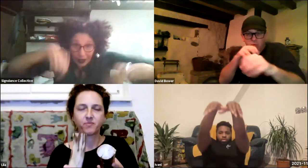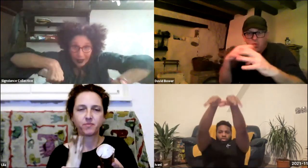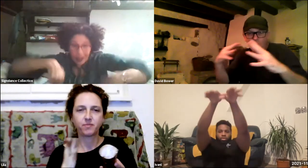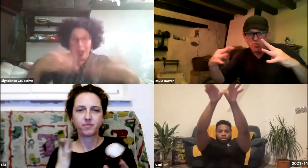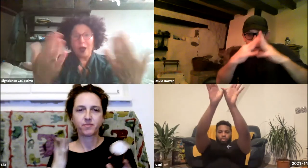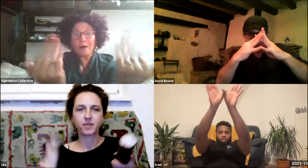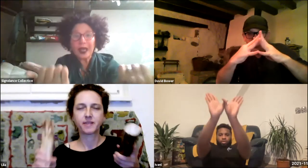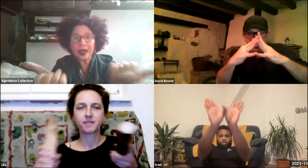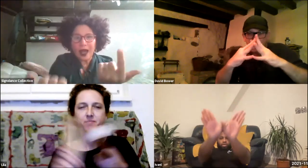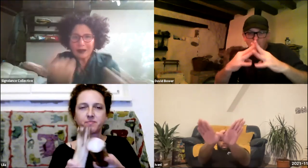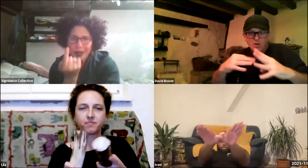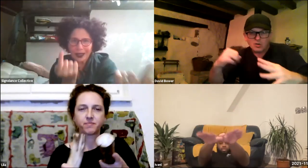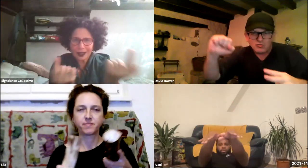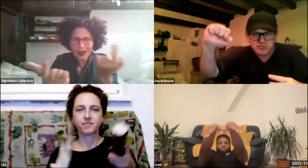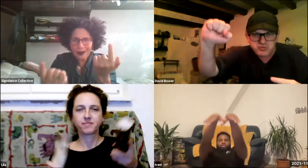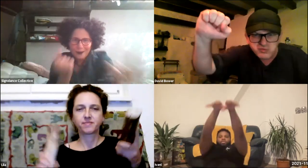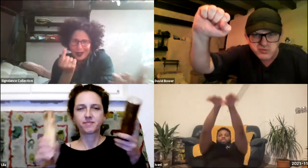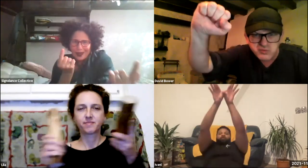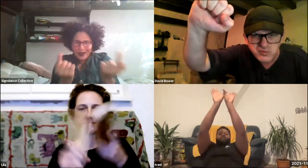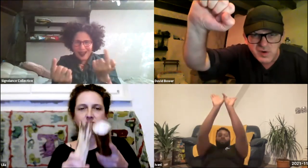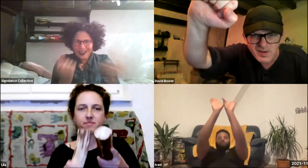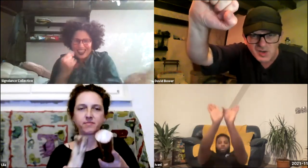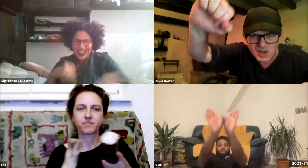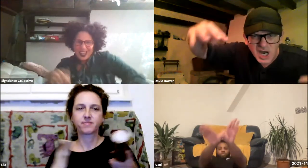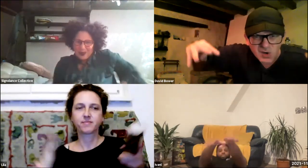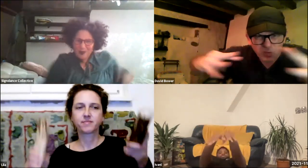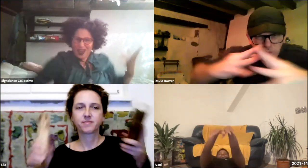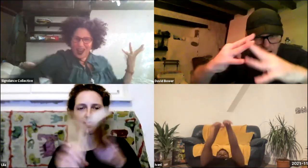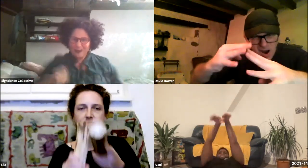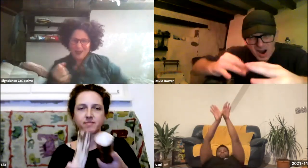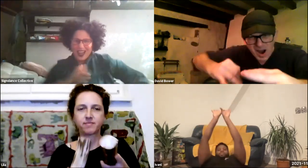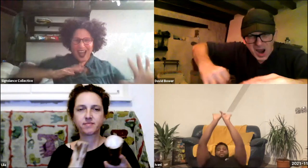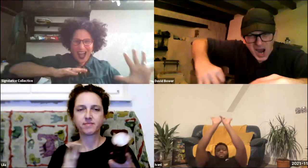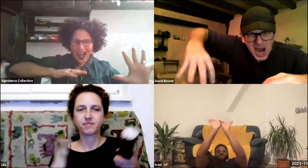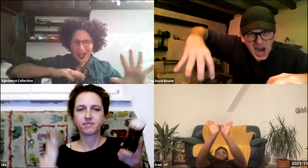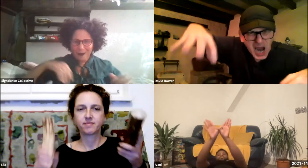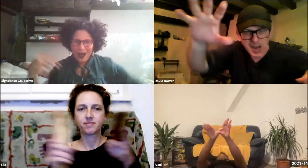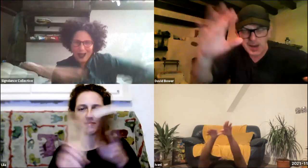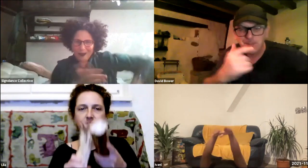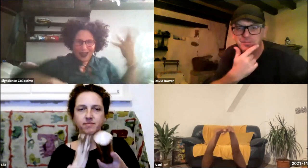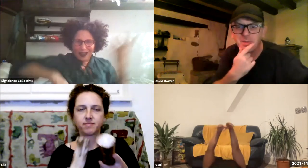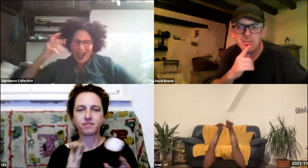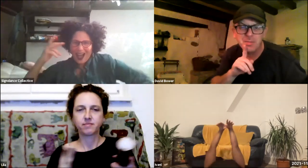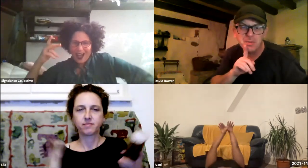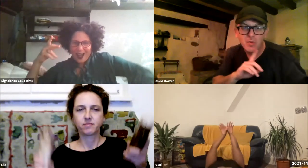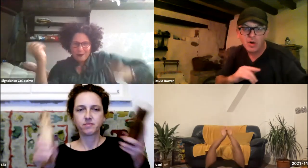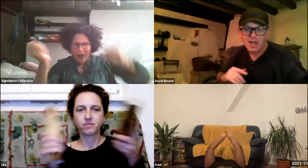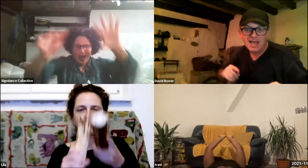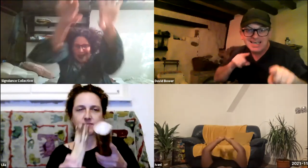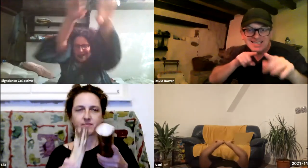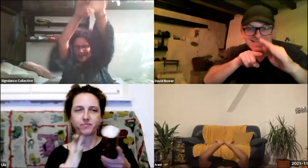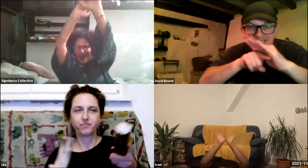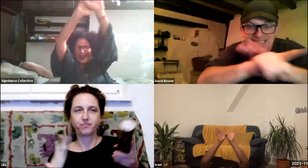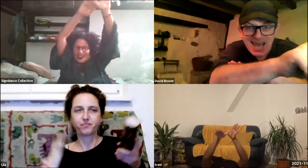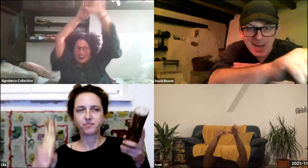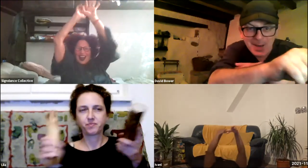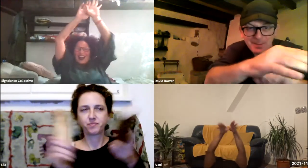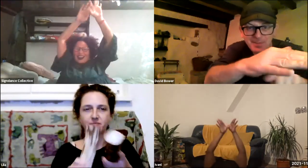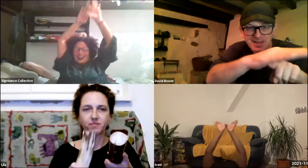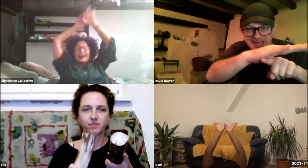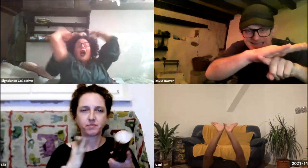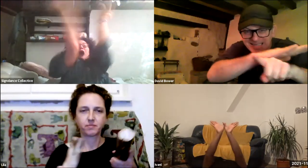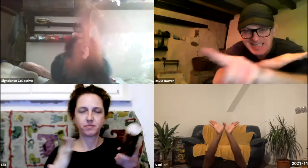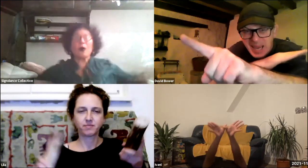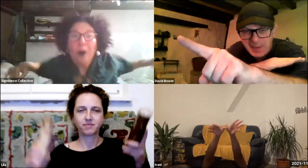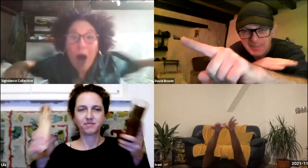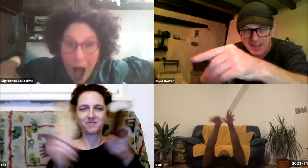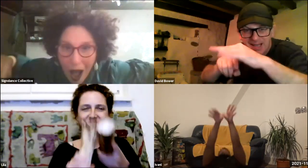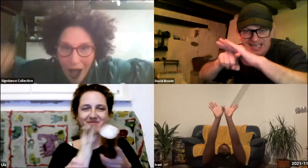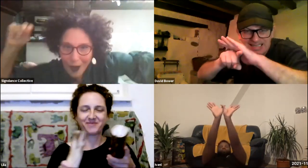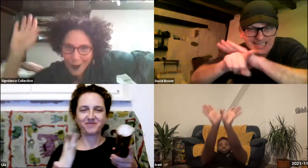Yes I would like to encourage